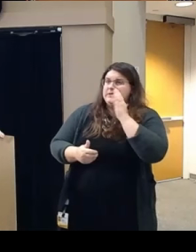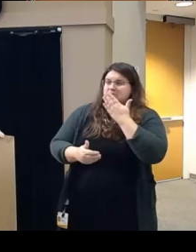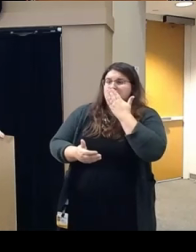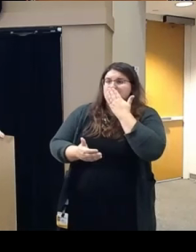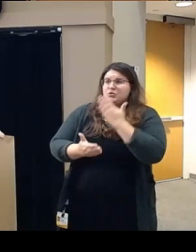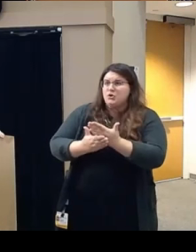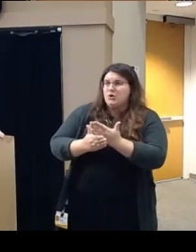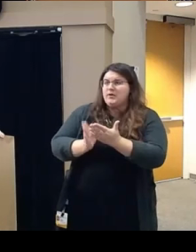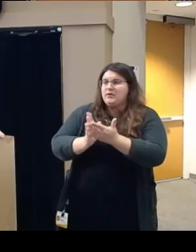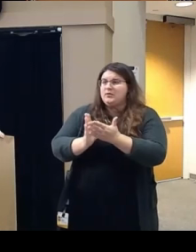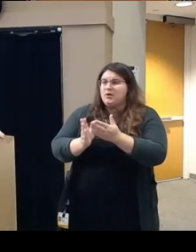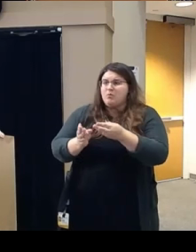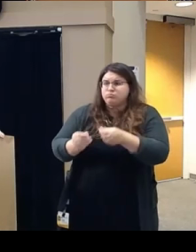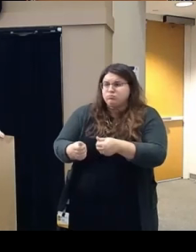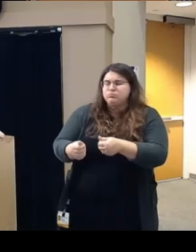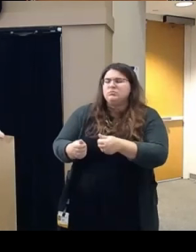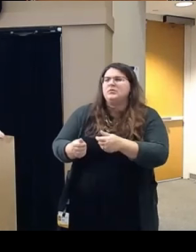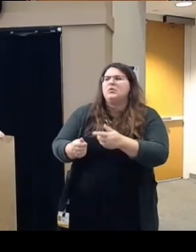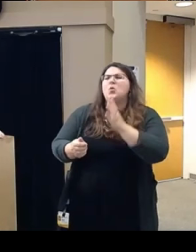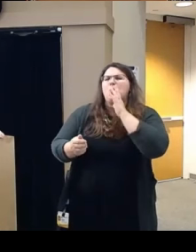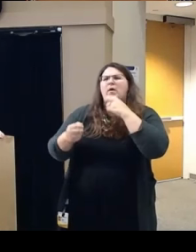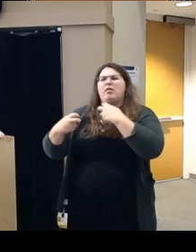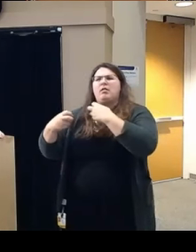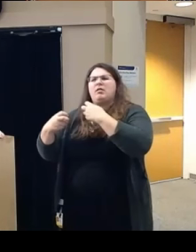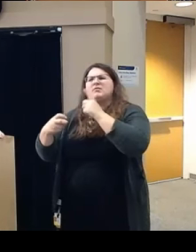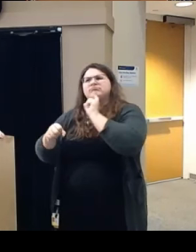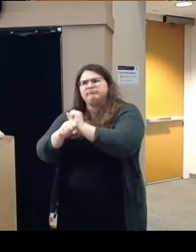vast majority of the current group groups will not be using the group documentation workflow